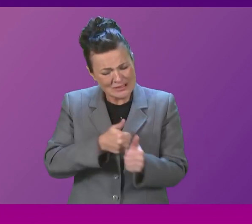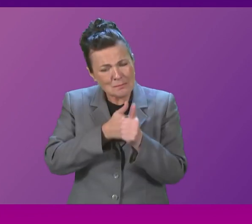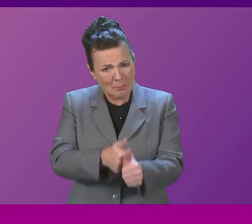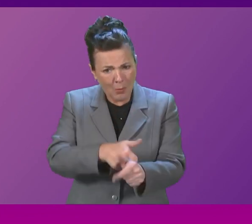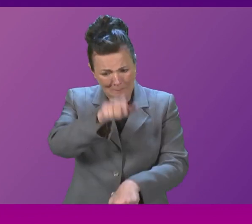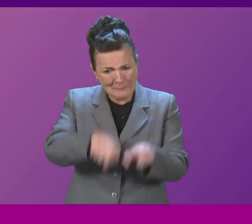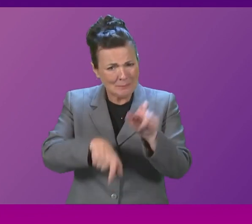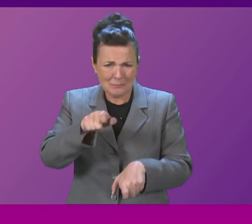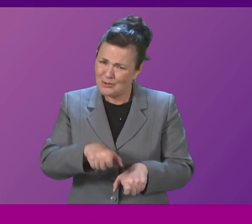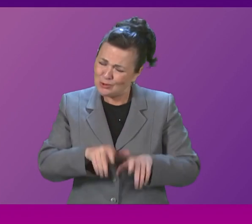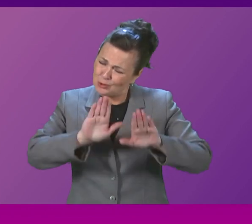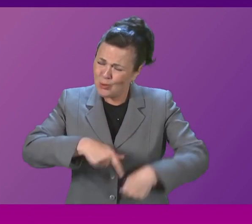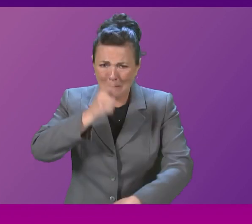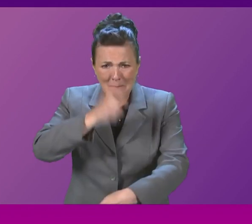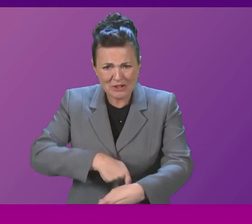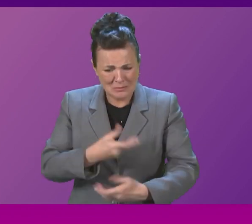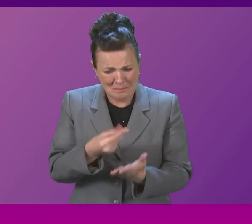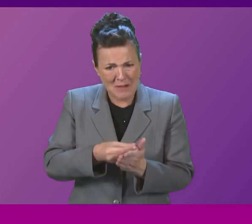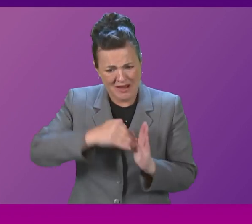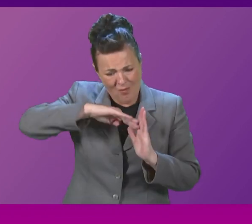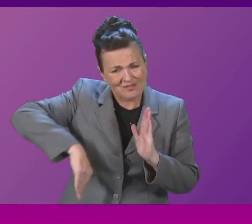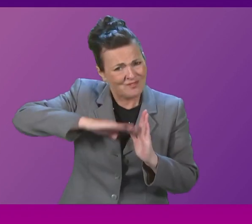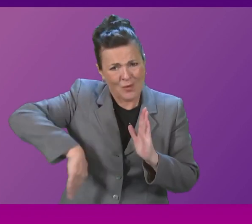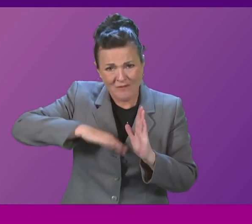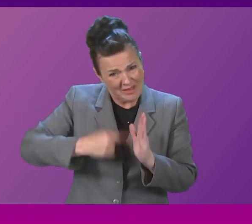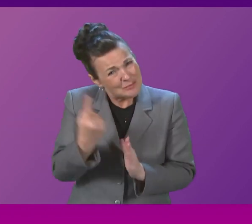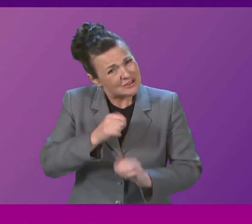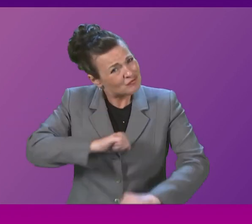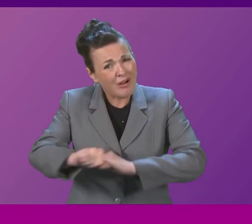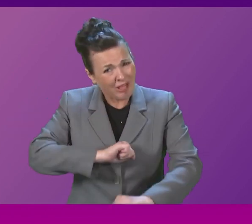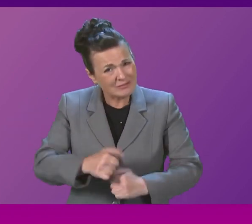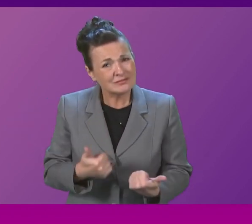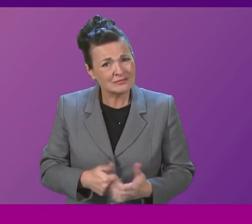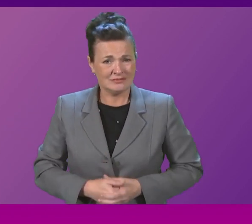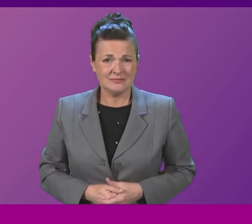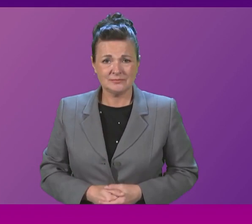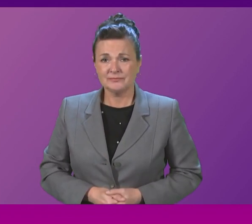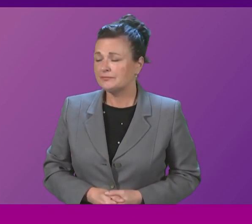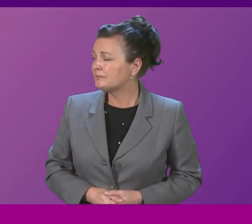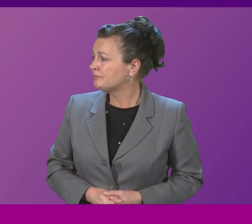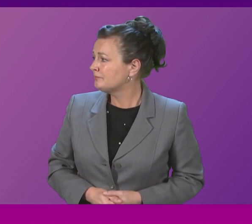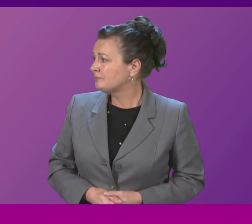rather than punishing them when they are already struggling so much.